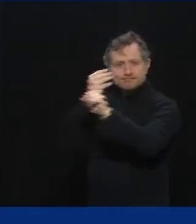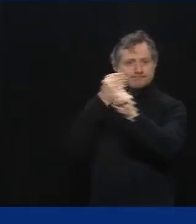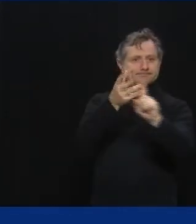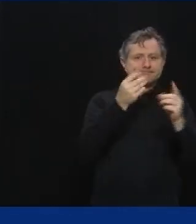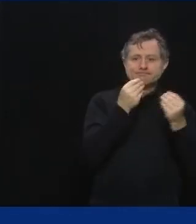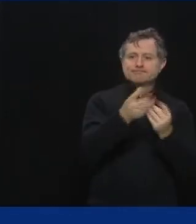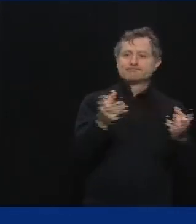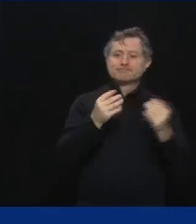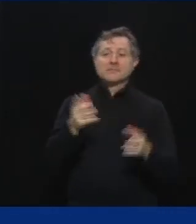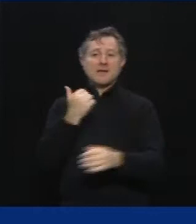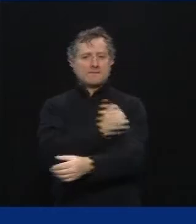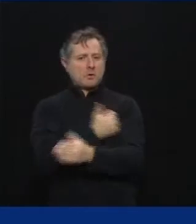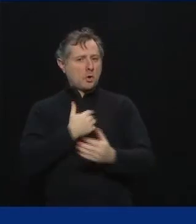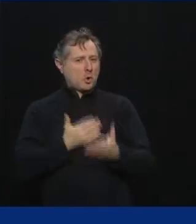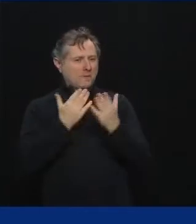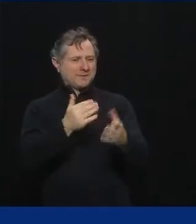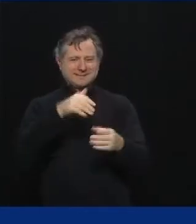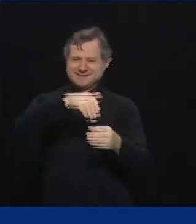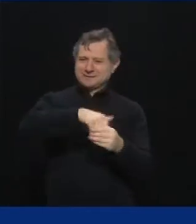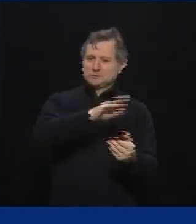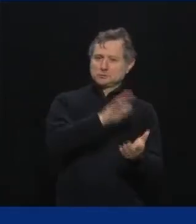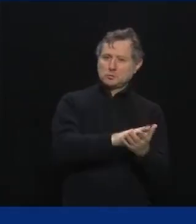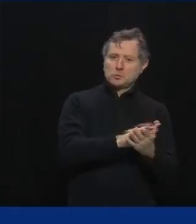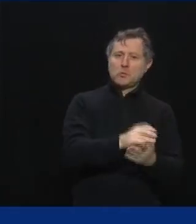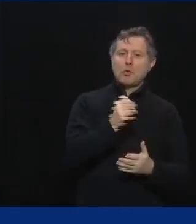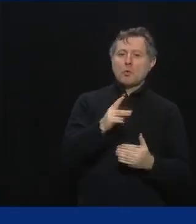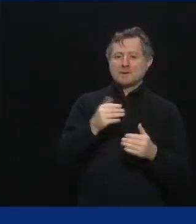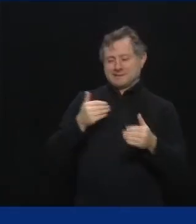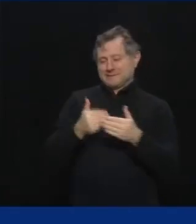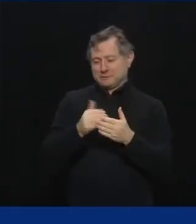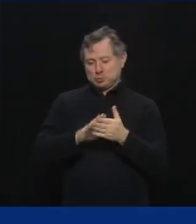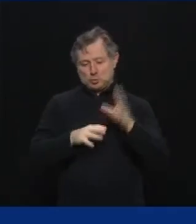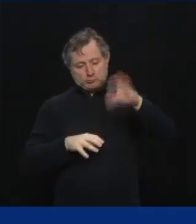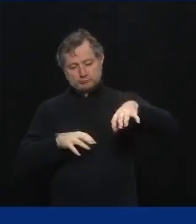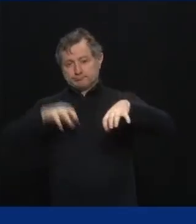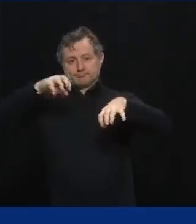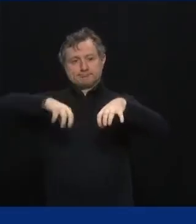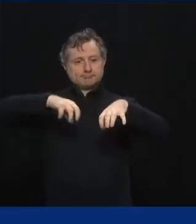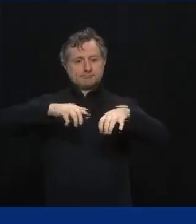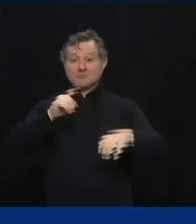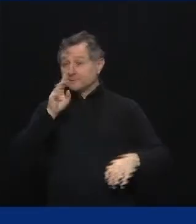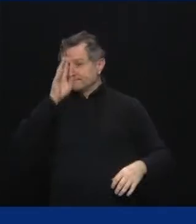WE ARE ALREADY IN CONVERSATION WITH THE SCHOOL SUPERINTENDENTS, LETTING THEM KNOW, WE WANT THIS